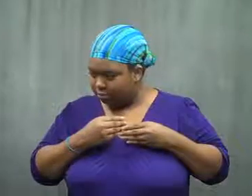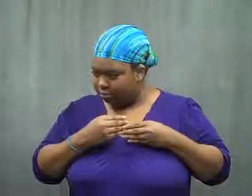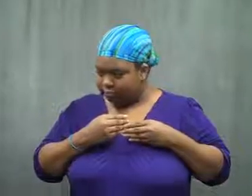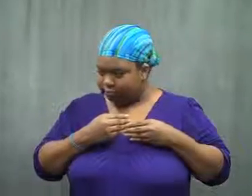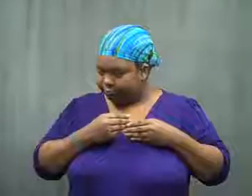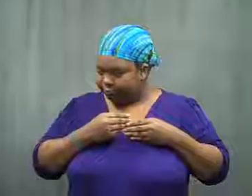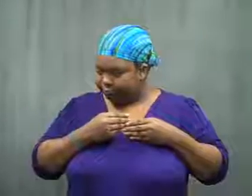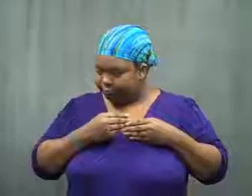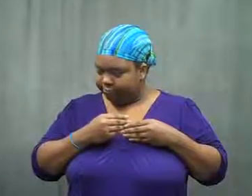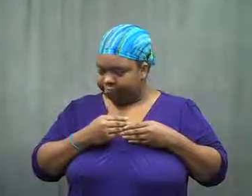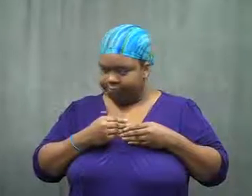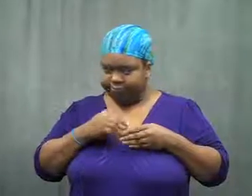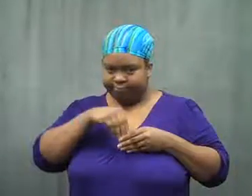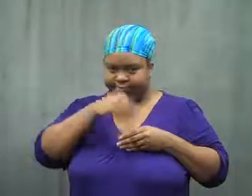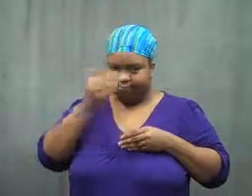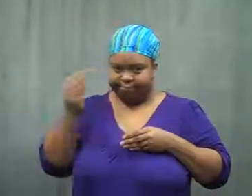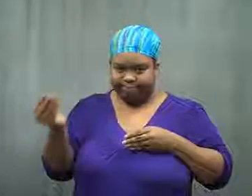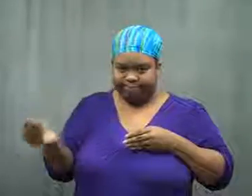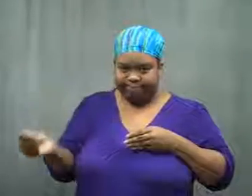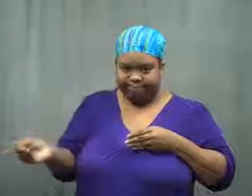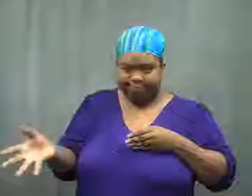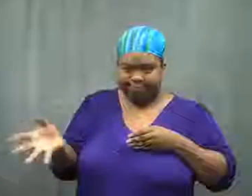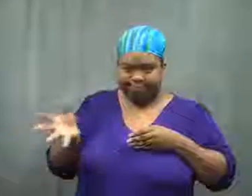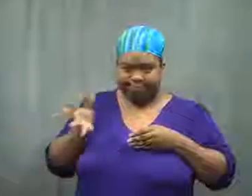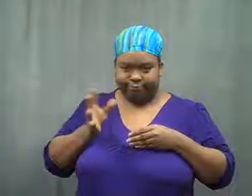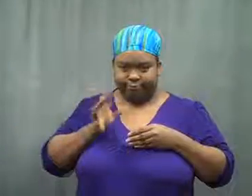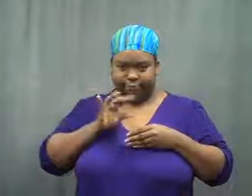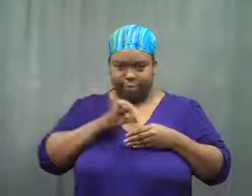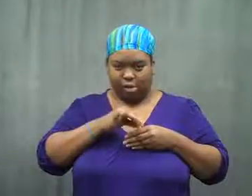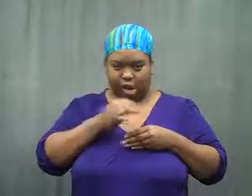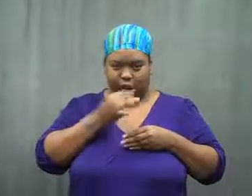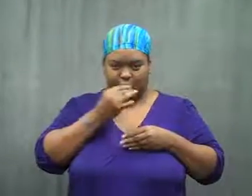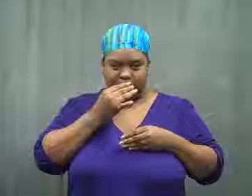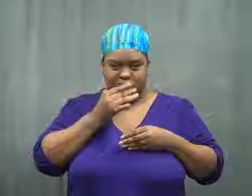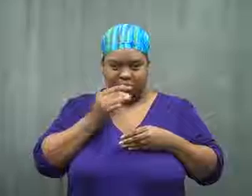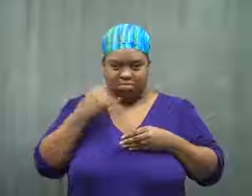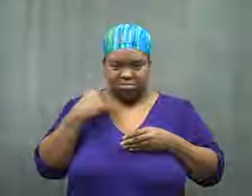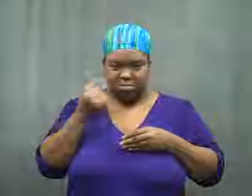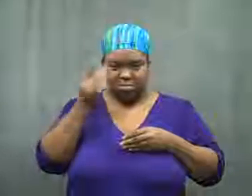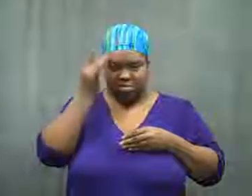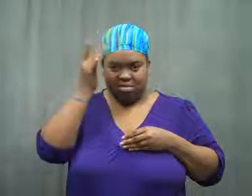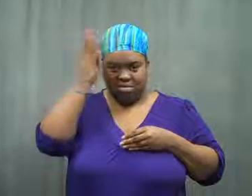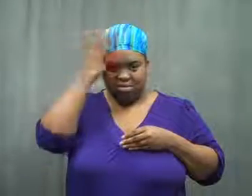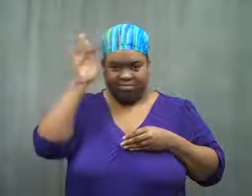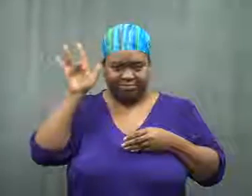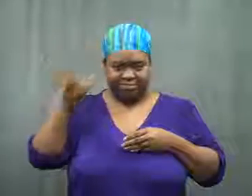I handed him a fry, and ate one. Learned my lesson.